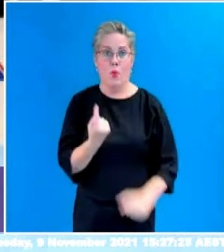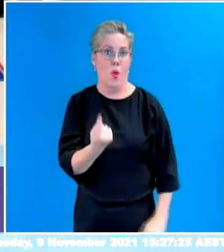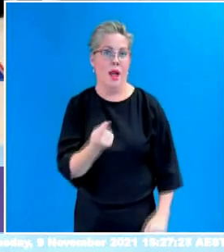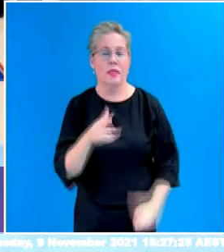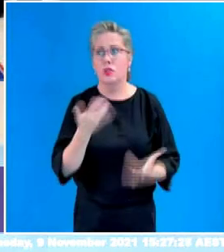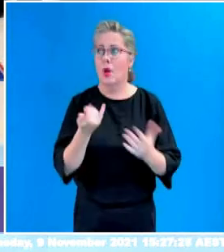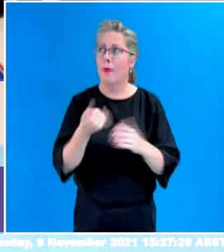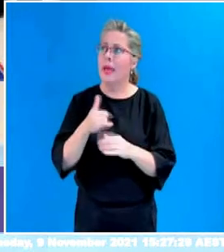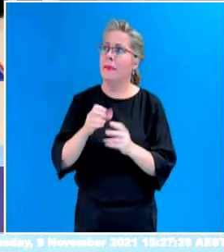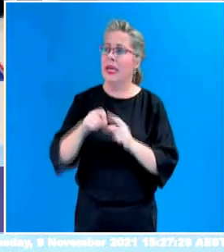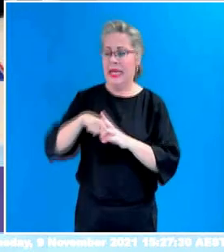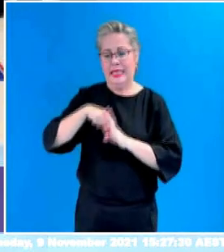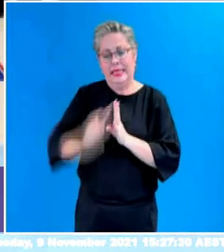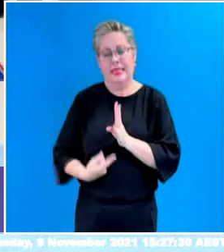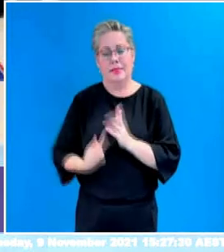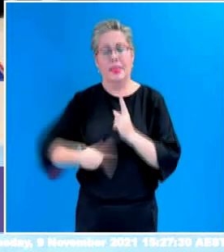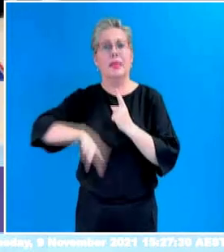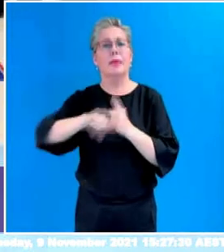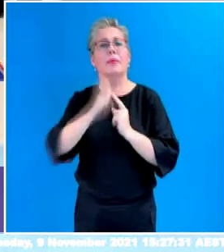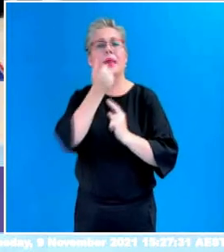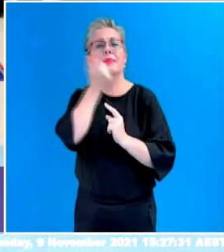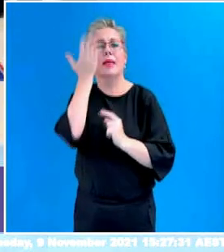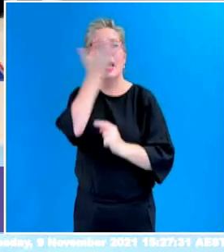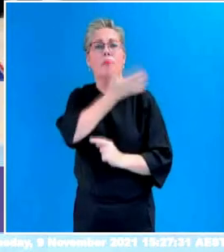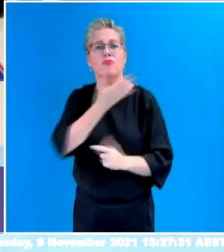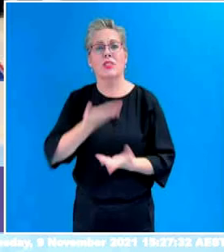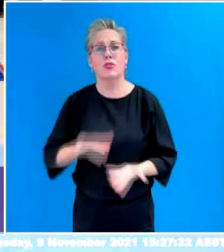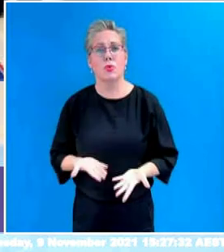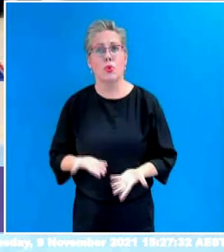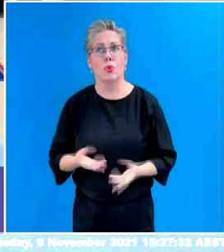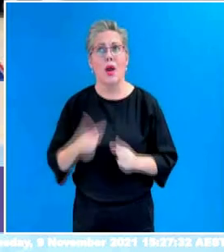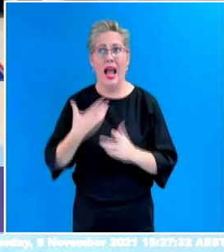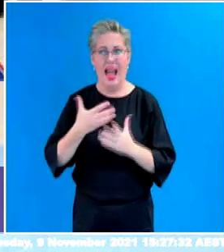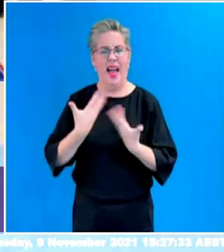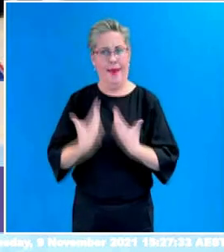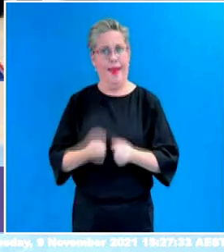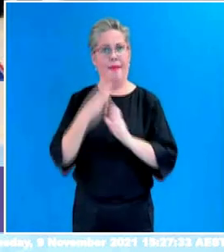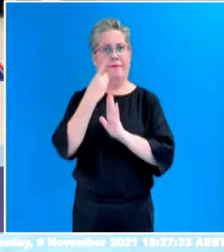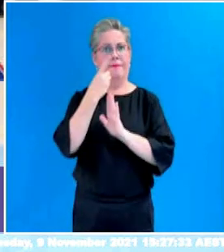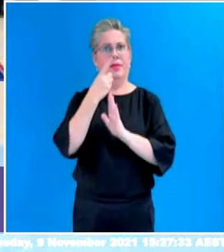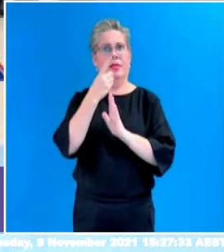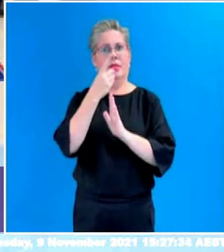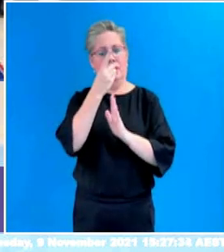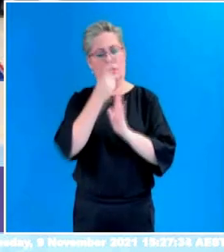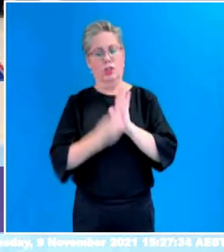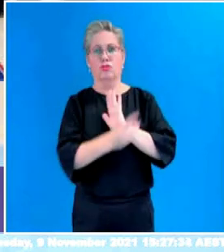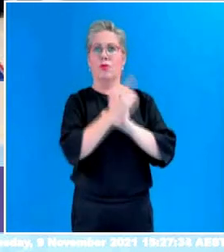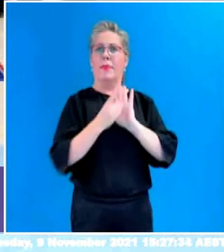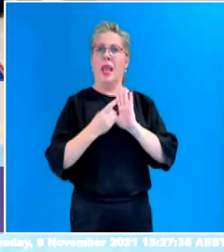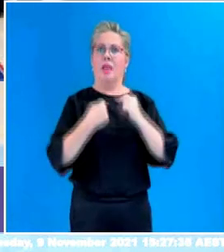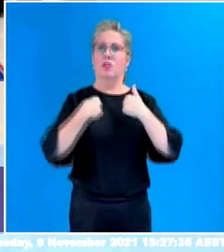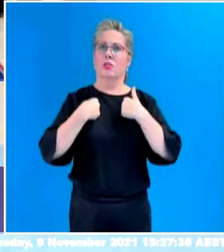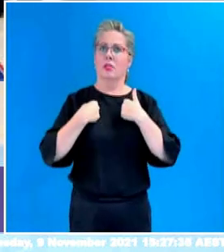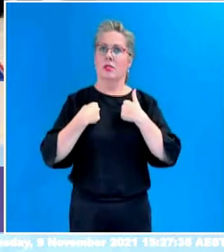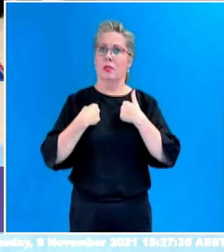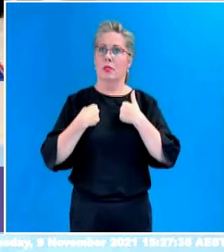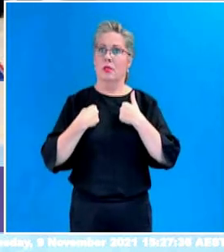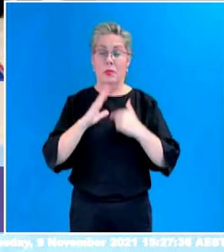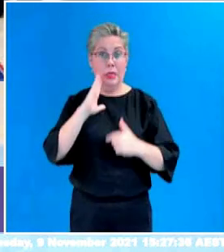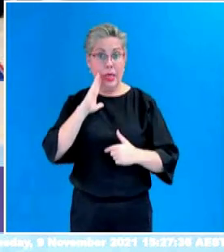discriminated against, it doesn't matter in a sense which one of those is